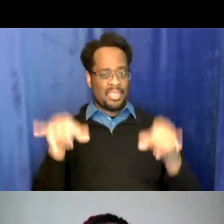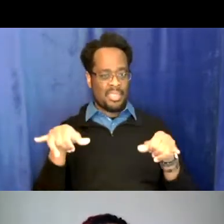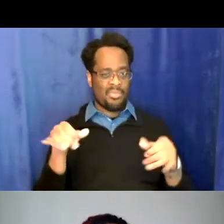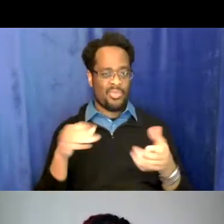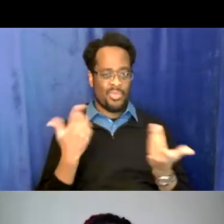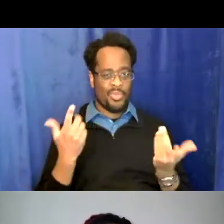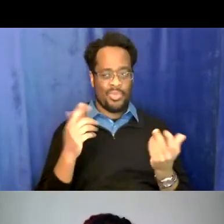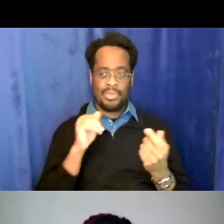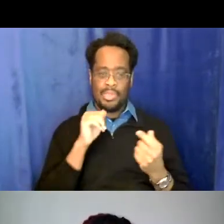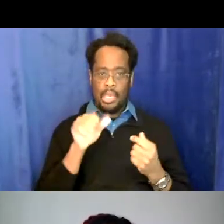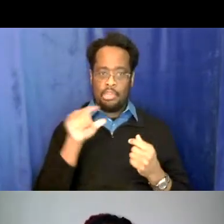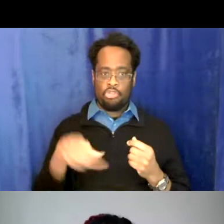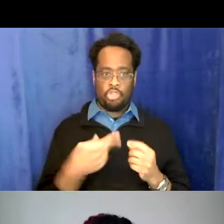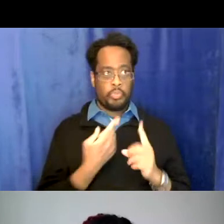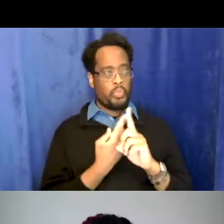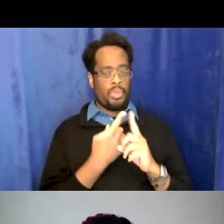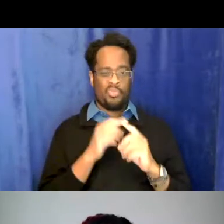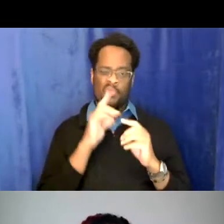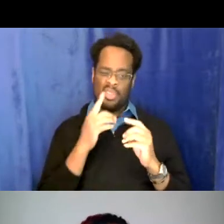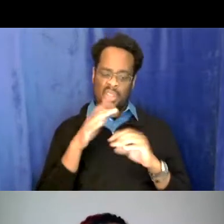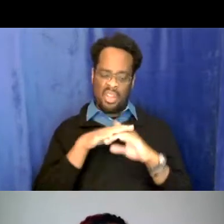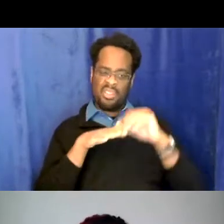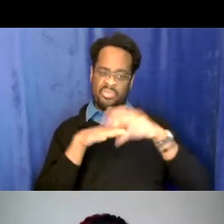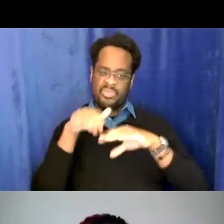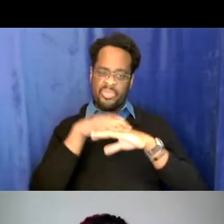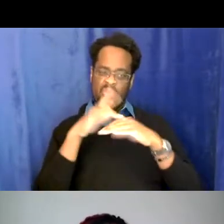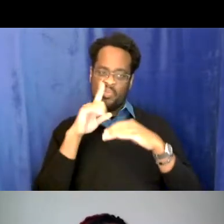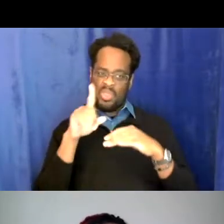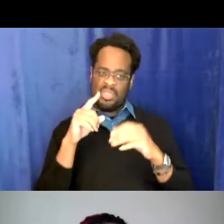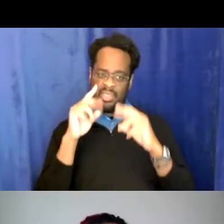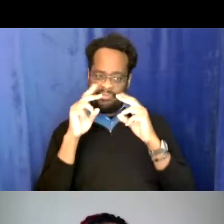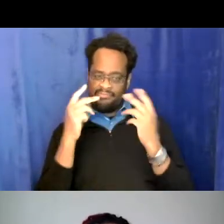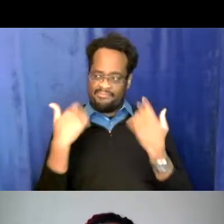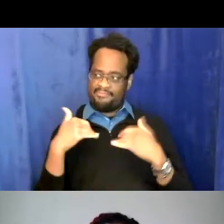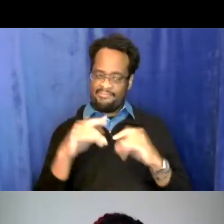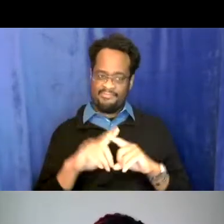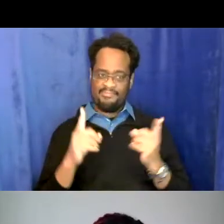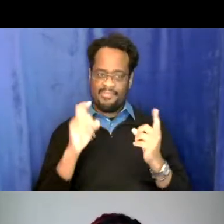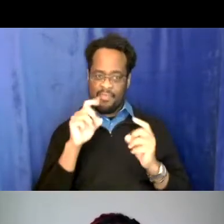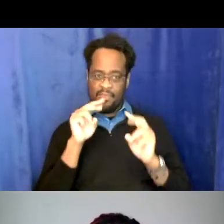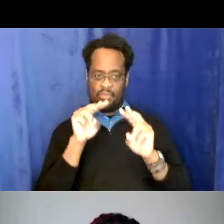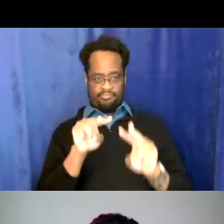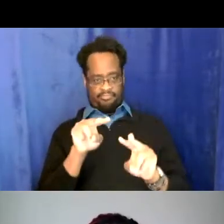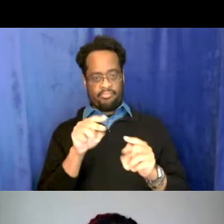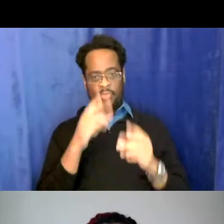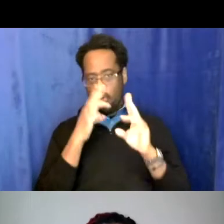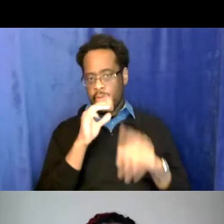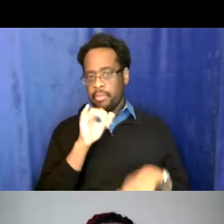navigate through the system on a day-to-day basis. It's not just who you are solely, it